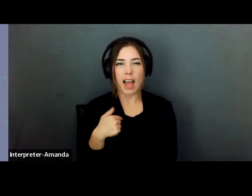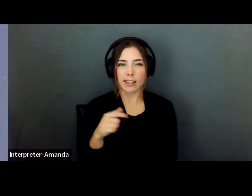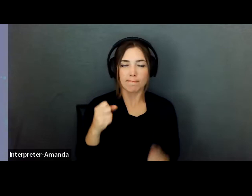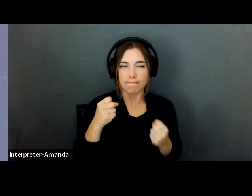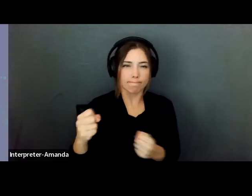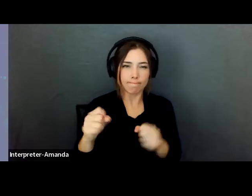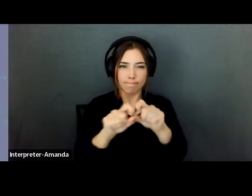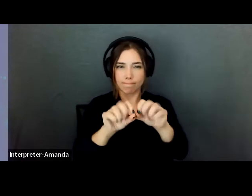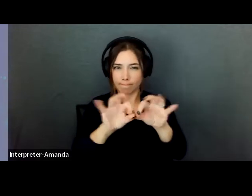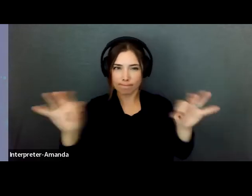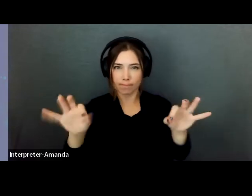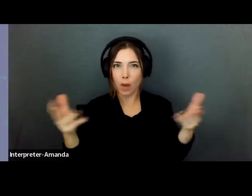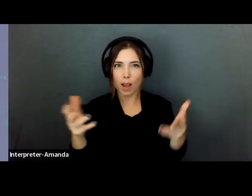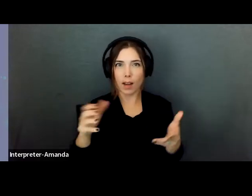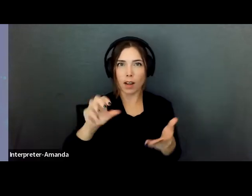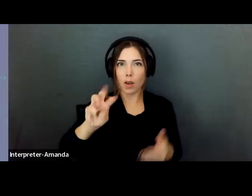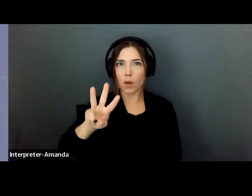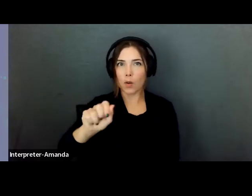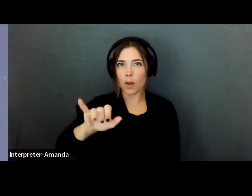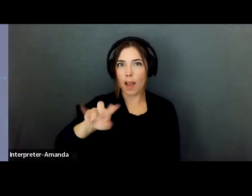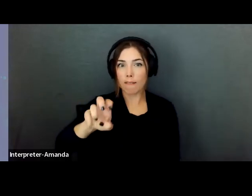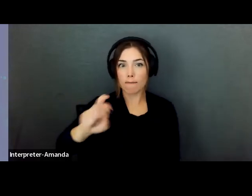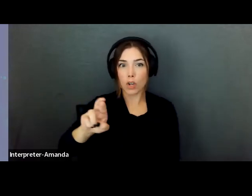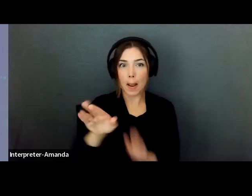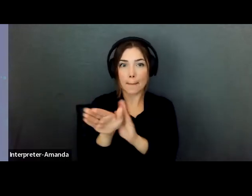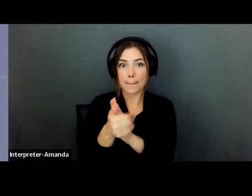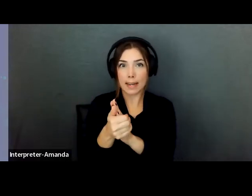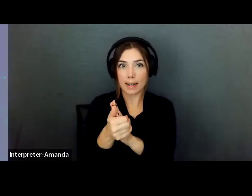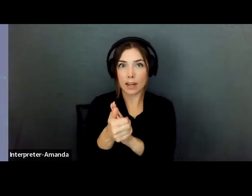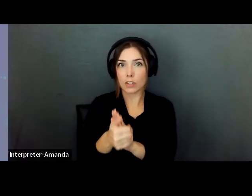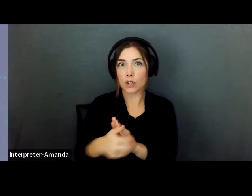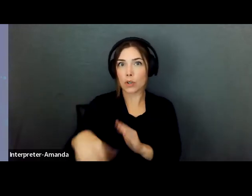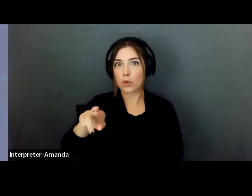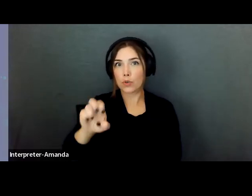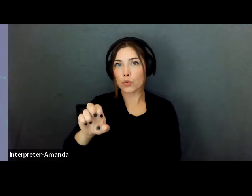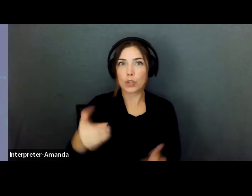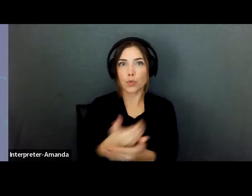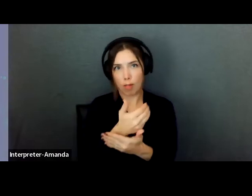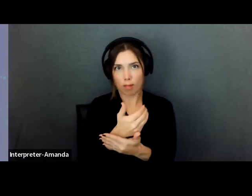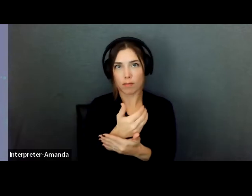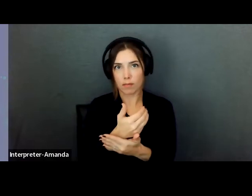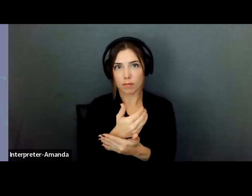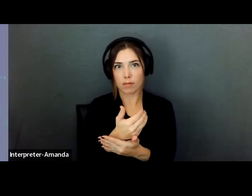Because when we are all said and done with the transition period all states still deliver